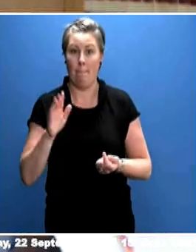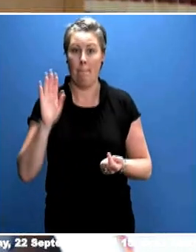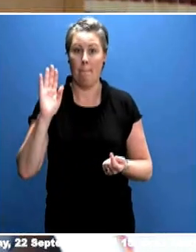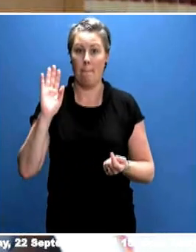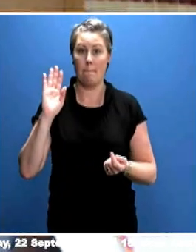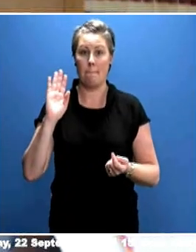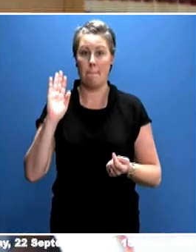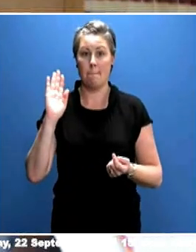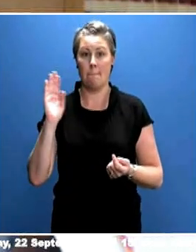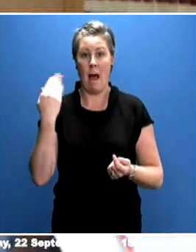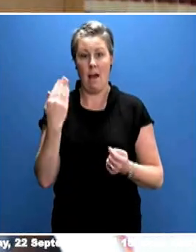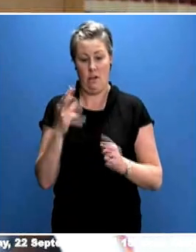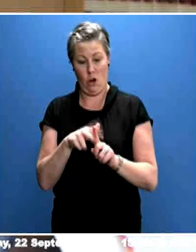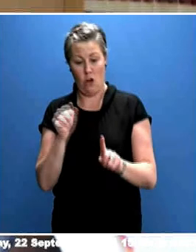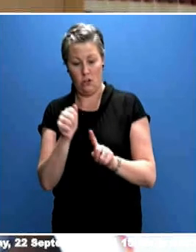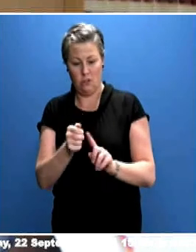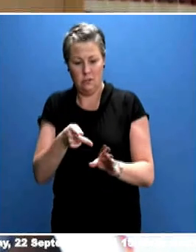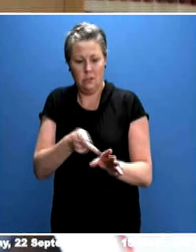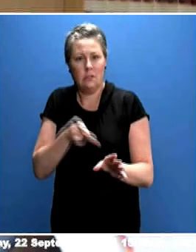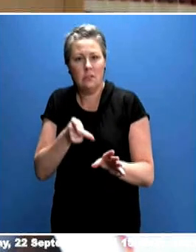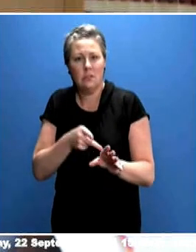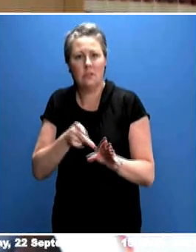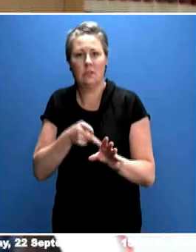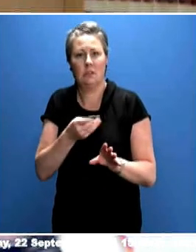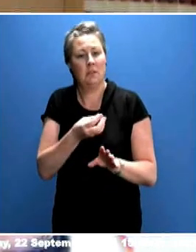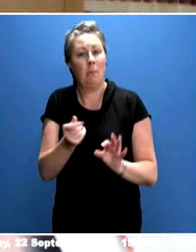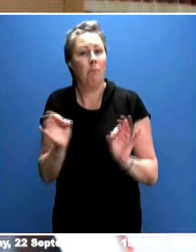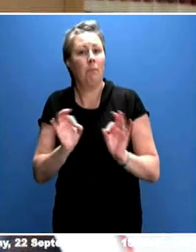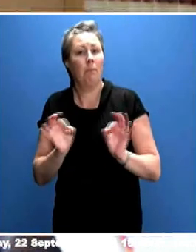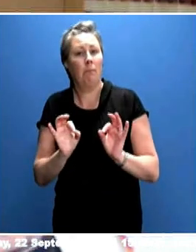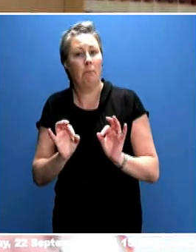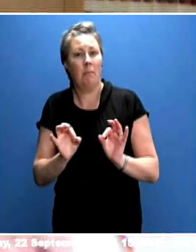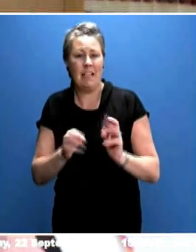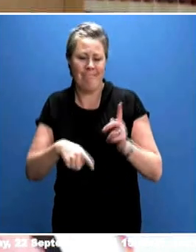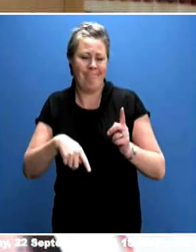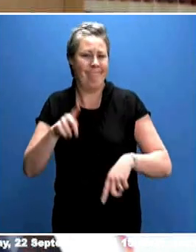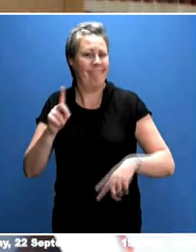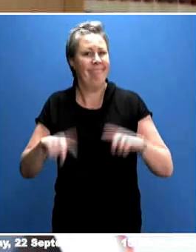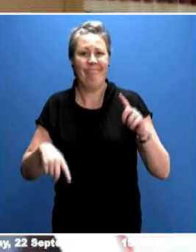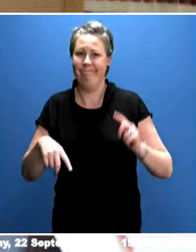psychiatric diagnosis, some of them don't, so that range of need is present